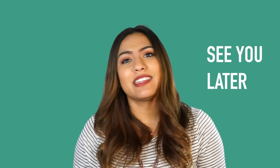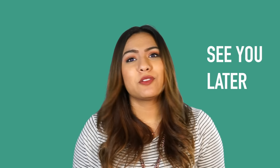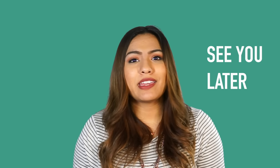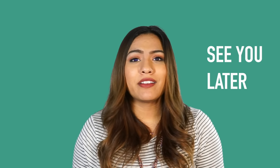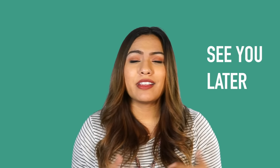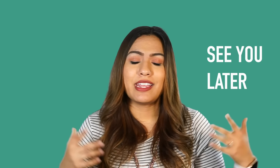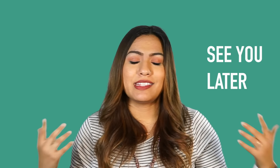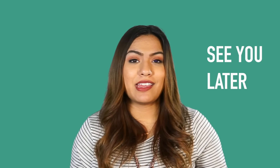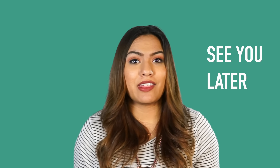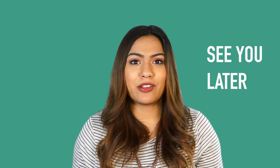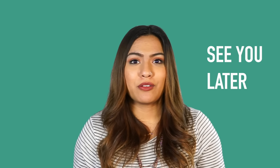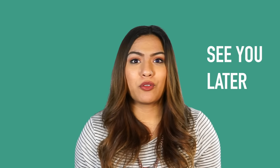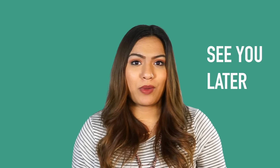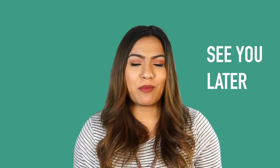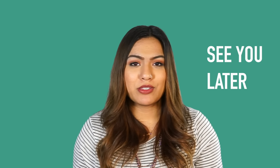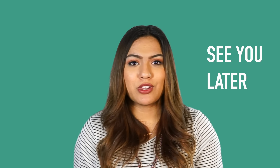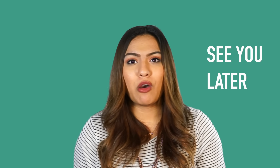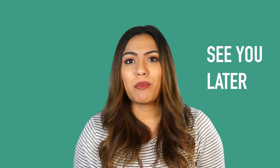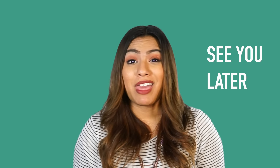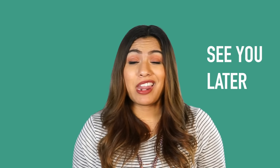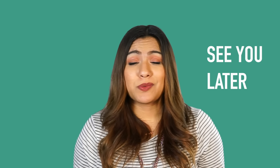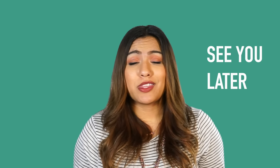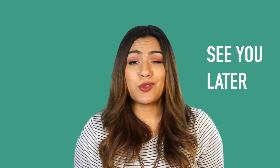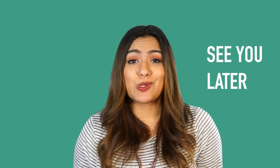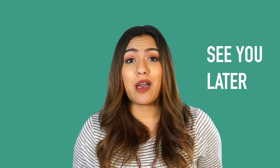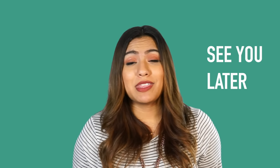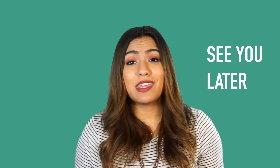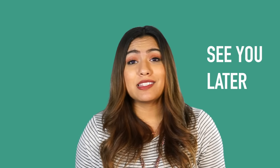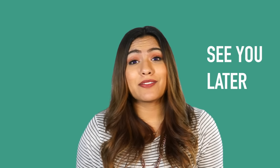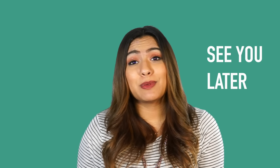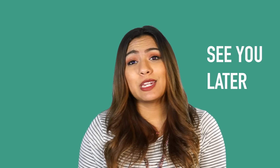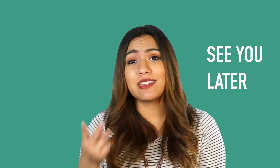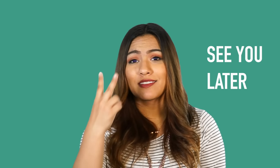"See you later" is another great one to know and it's one used most commonly in the deaf community.